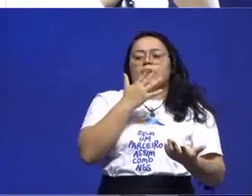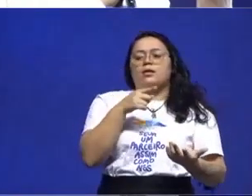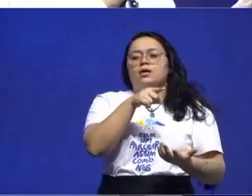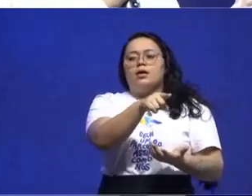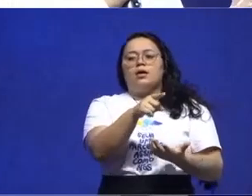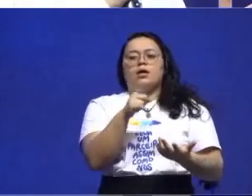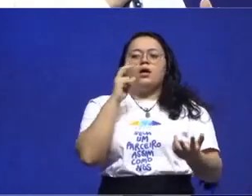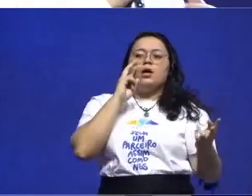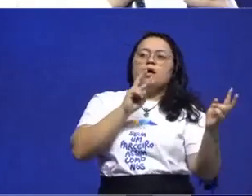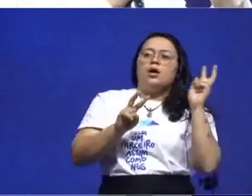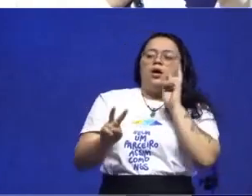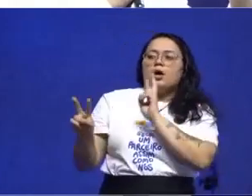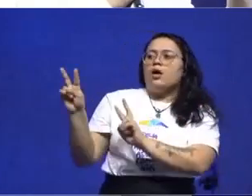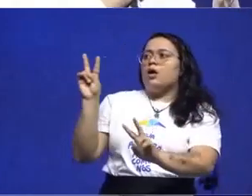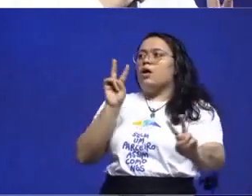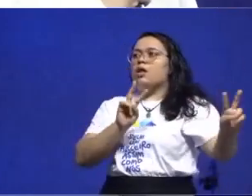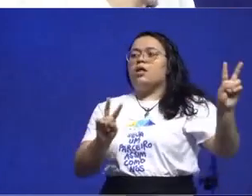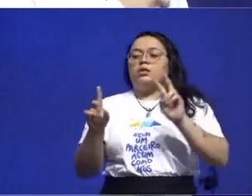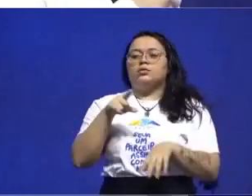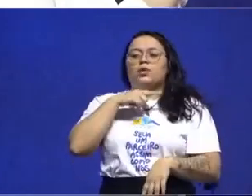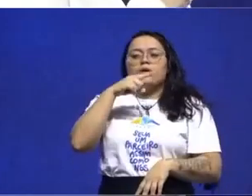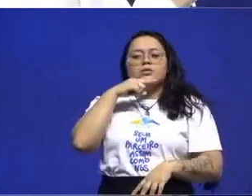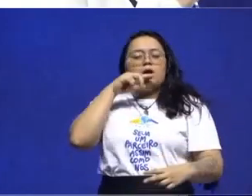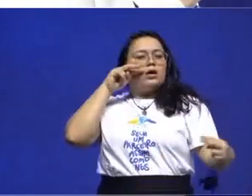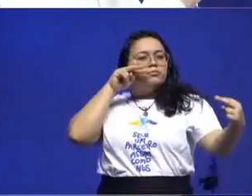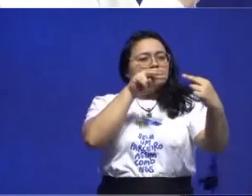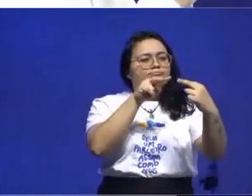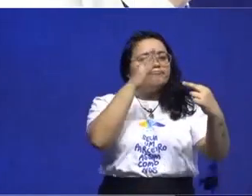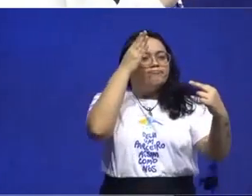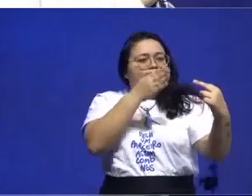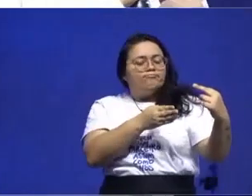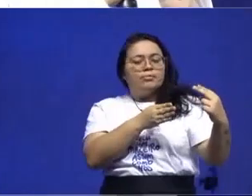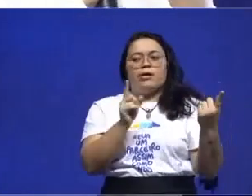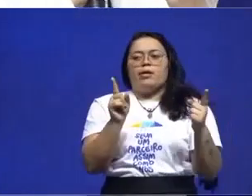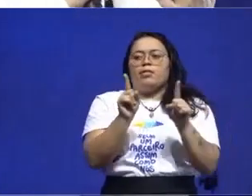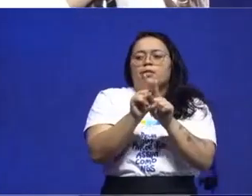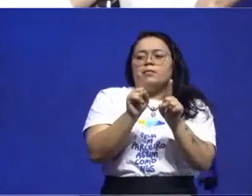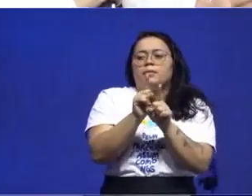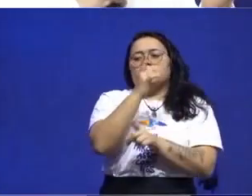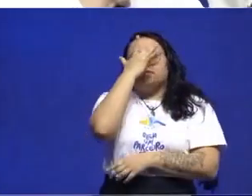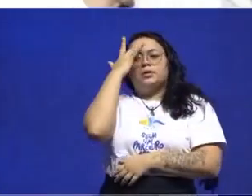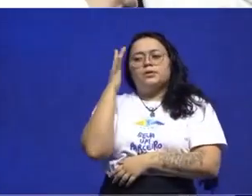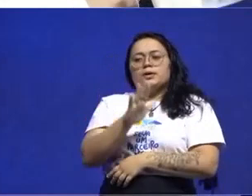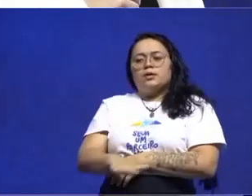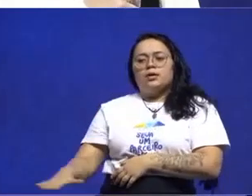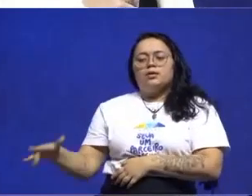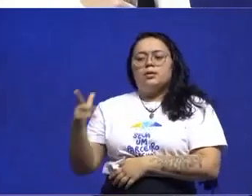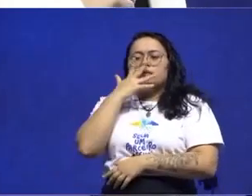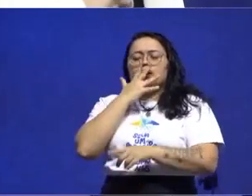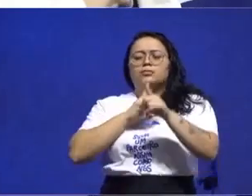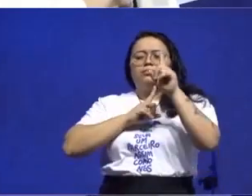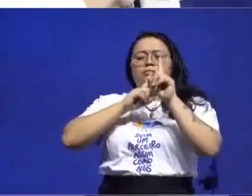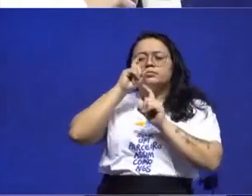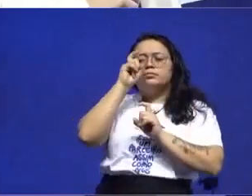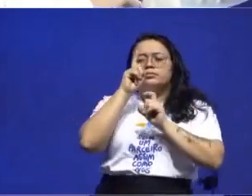actually look who doesn't sustain that look a child who makes few facial expressions often like this